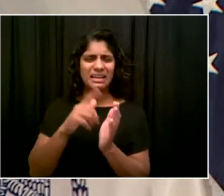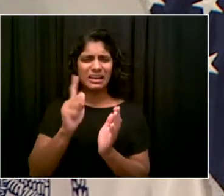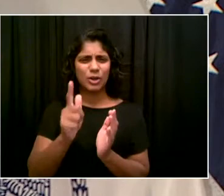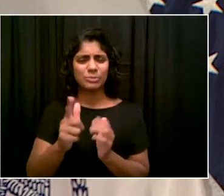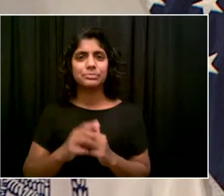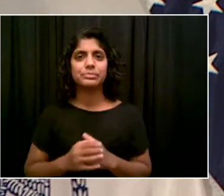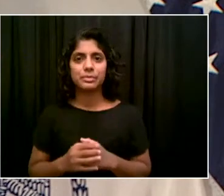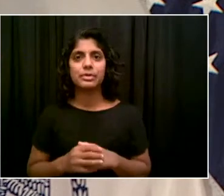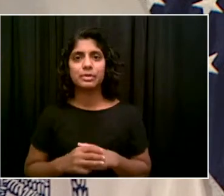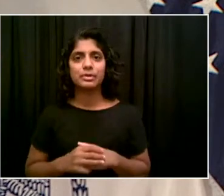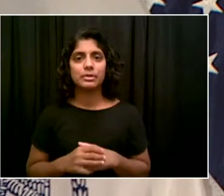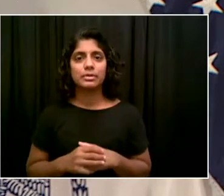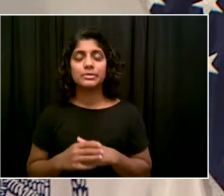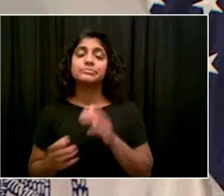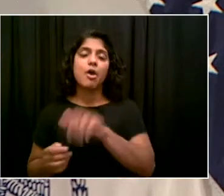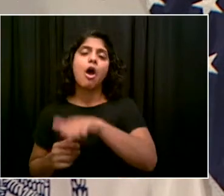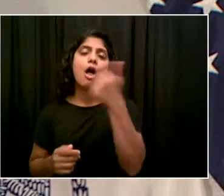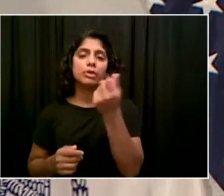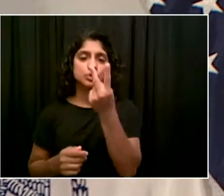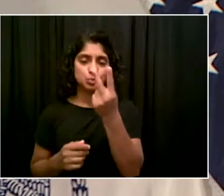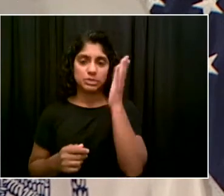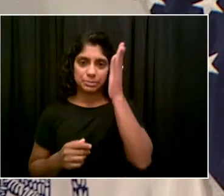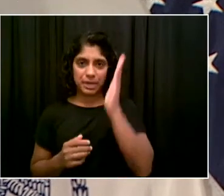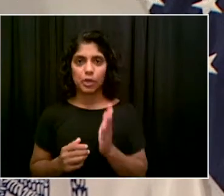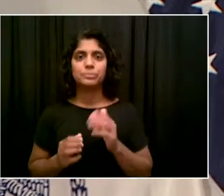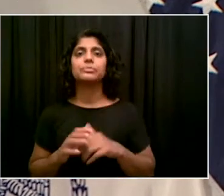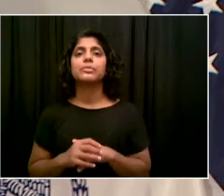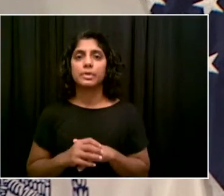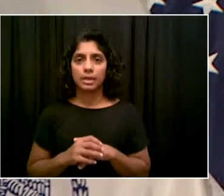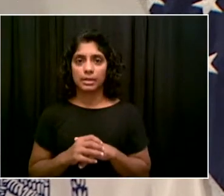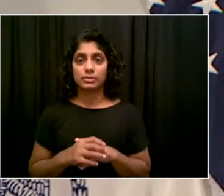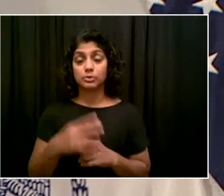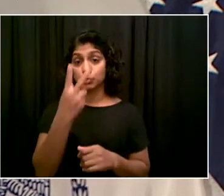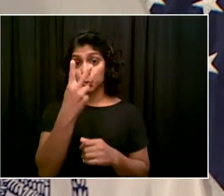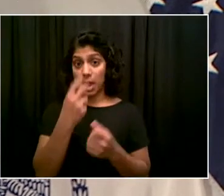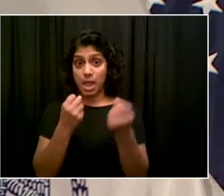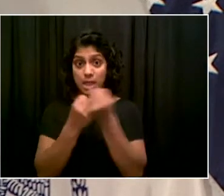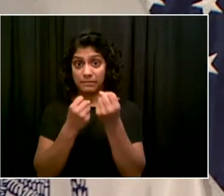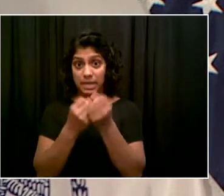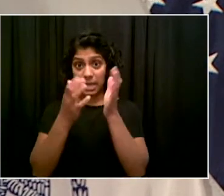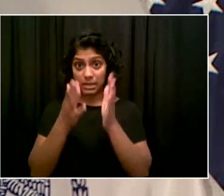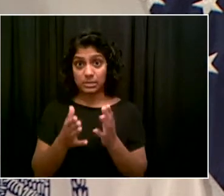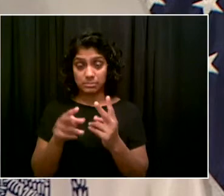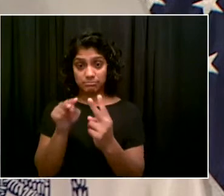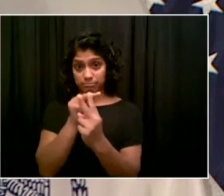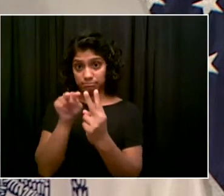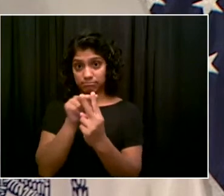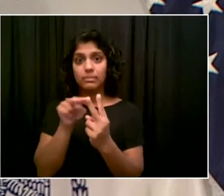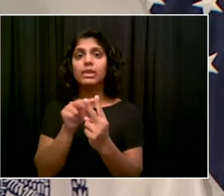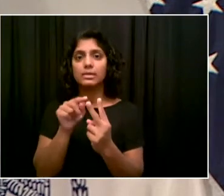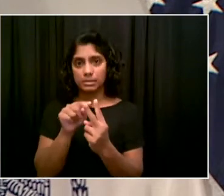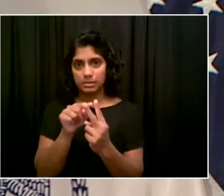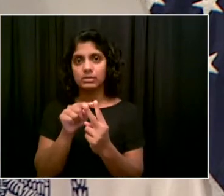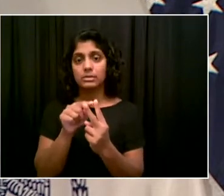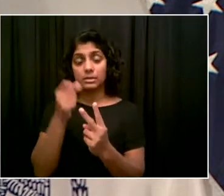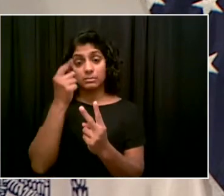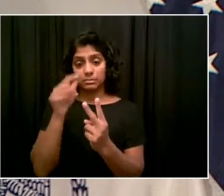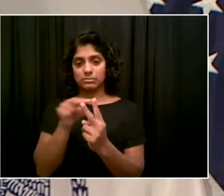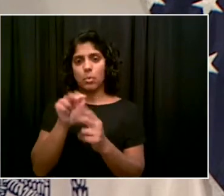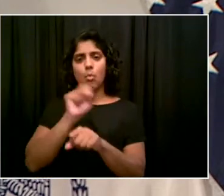NICE THINGS I